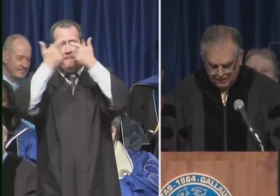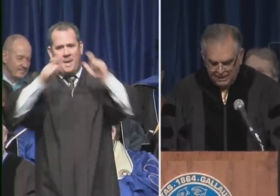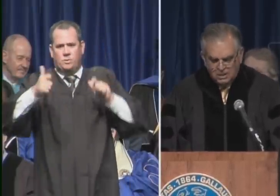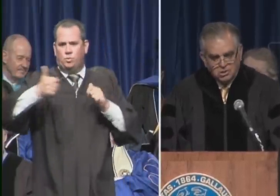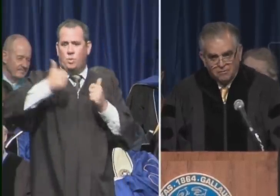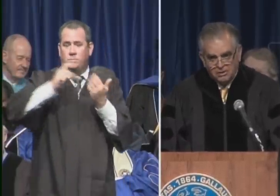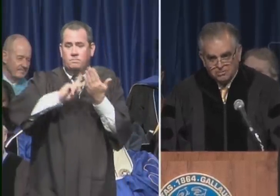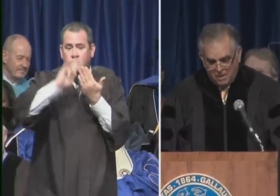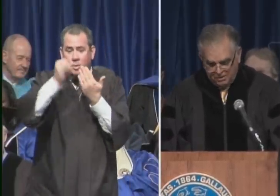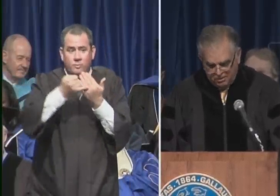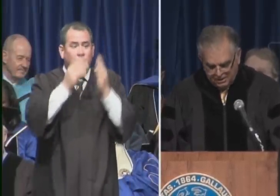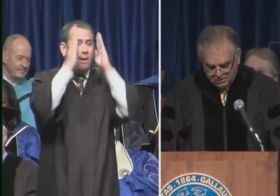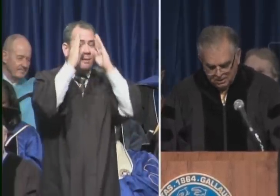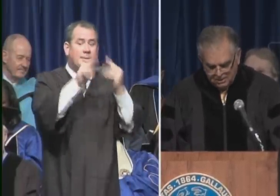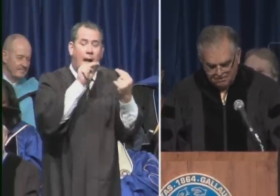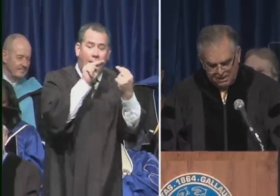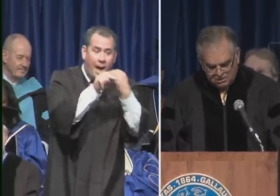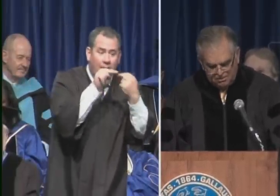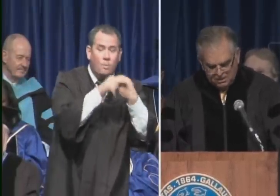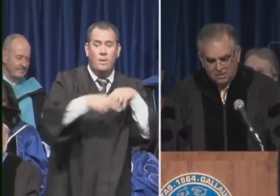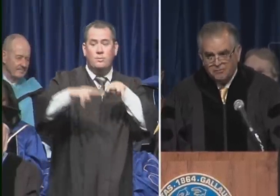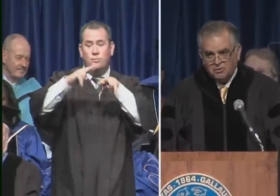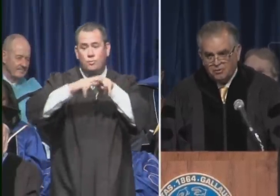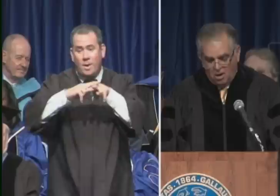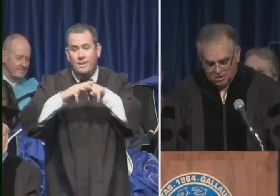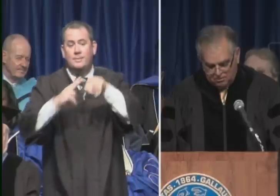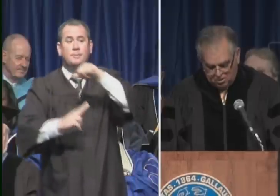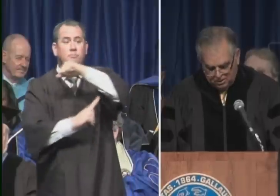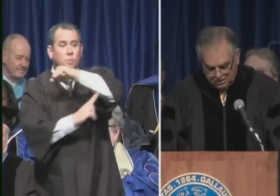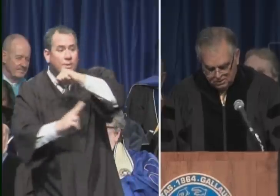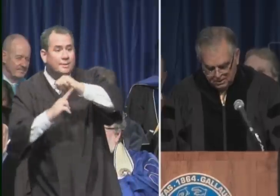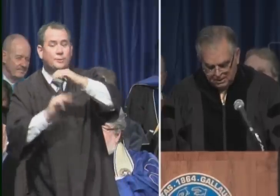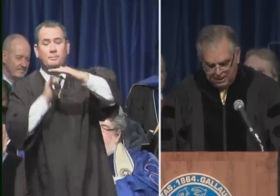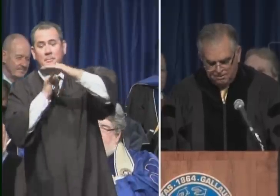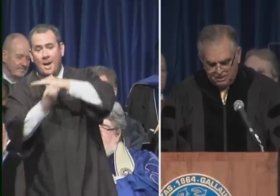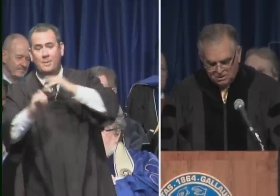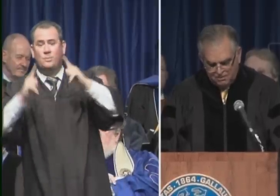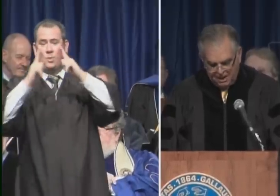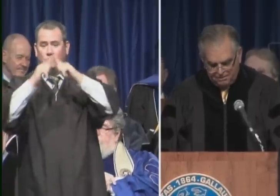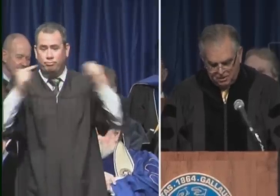Each of these projects makes a big difference for our communities and piece by piece,